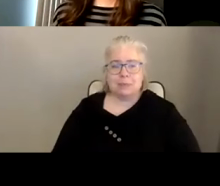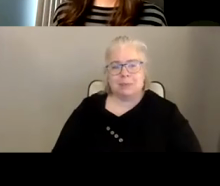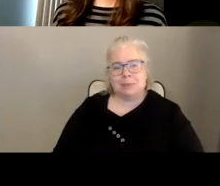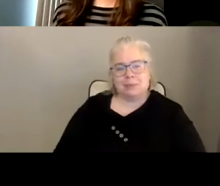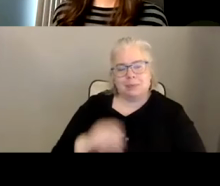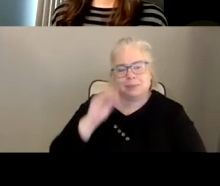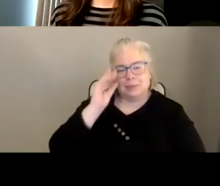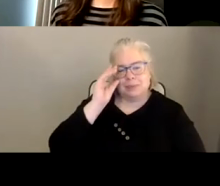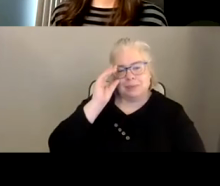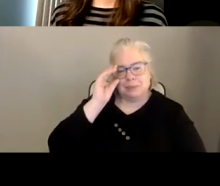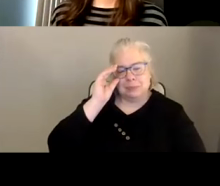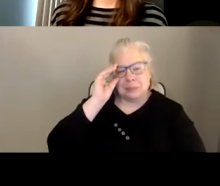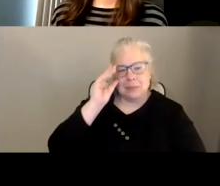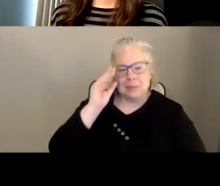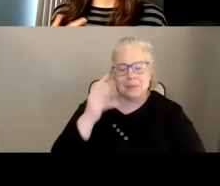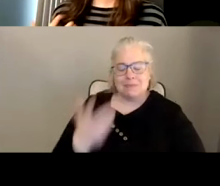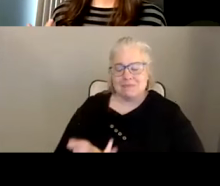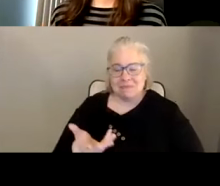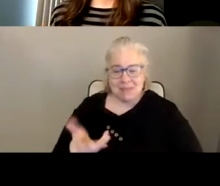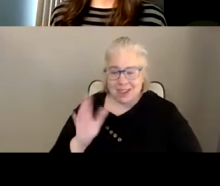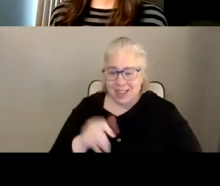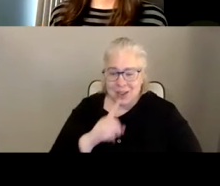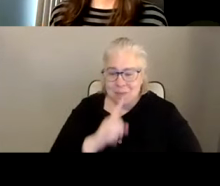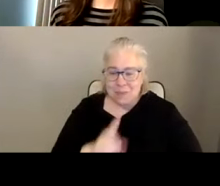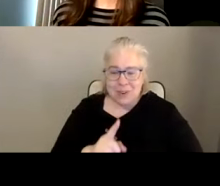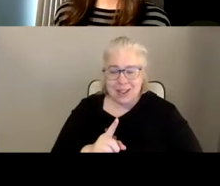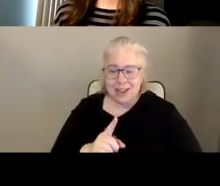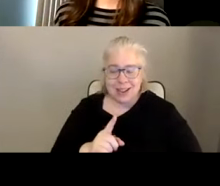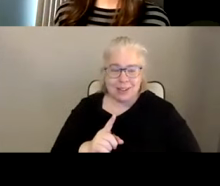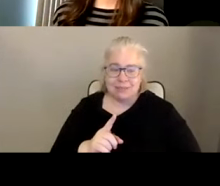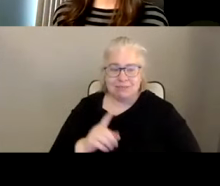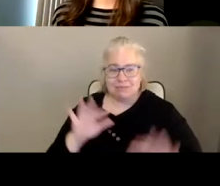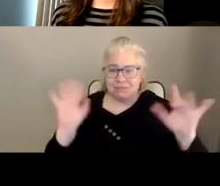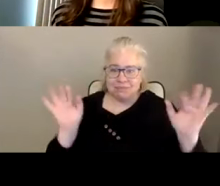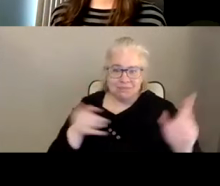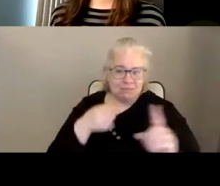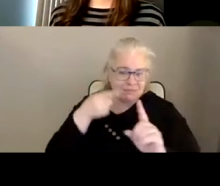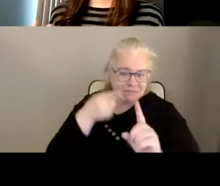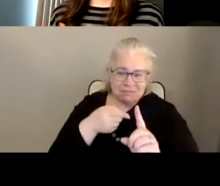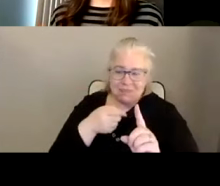And that really brings us to a key point here as you're looking at language services